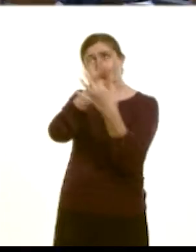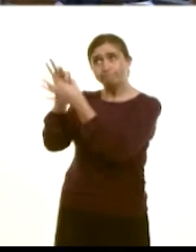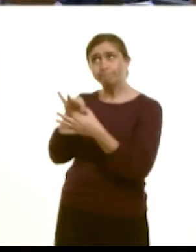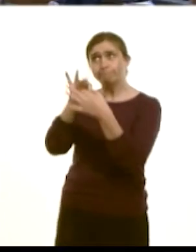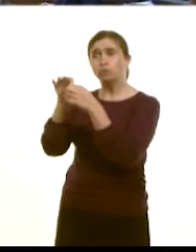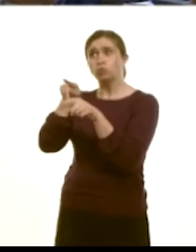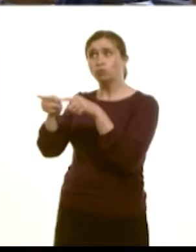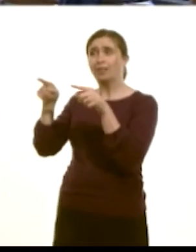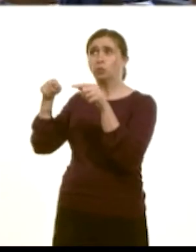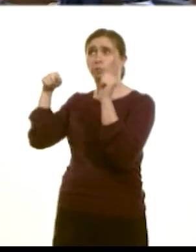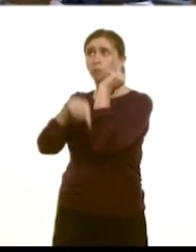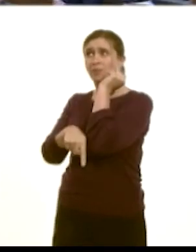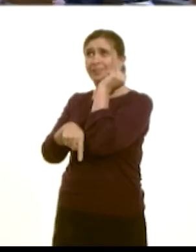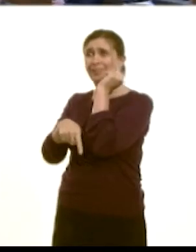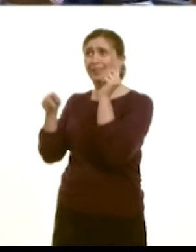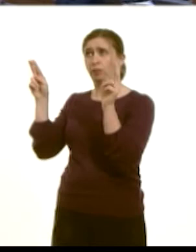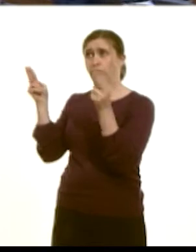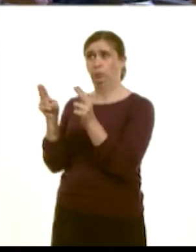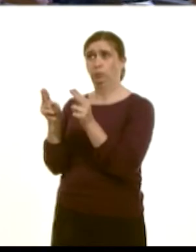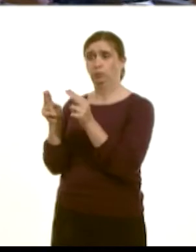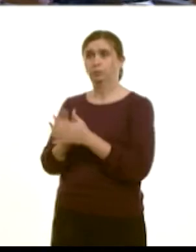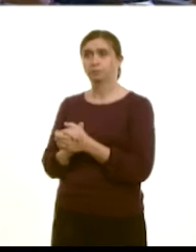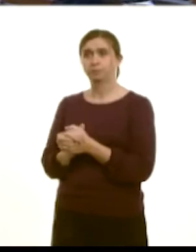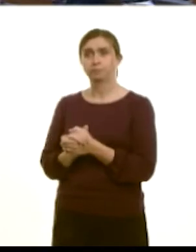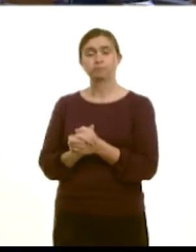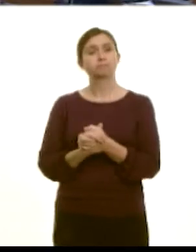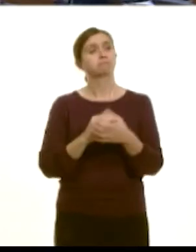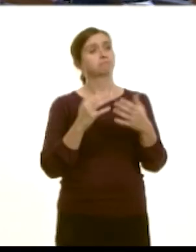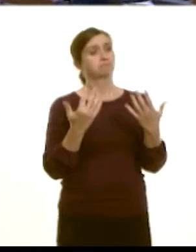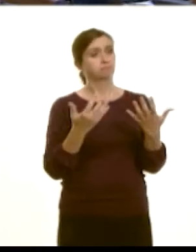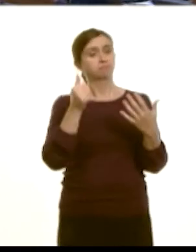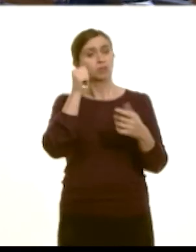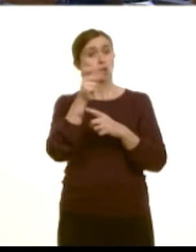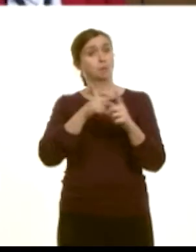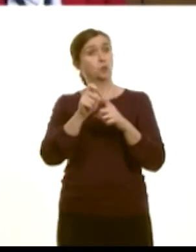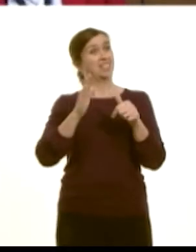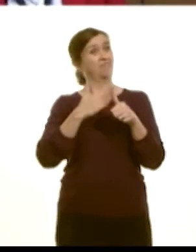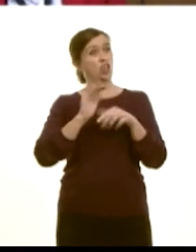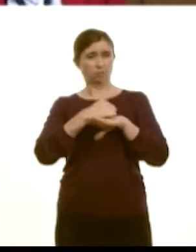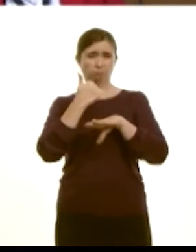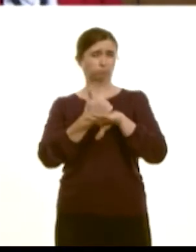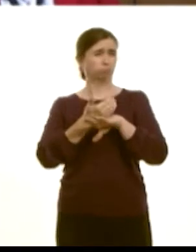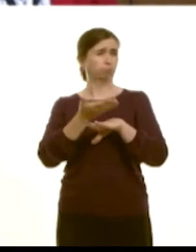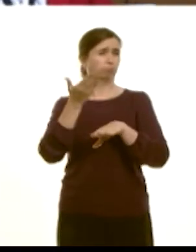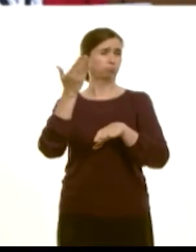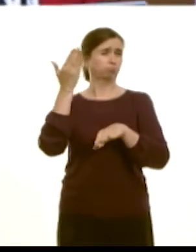First of all, Communities First is a long-established programme that has done so much for many communities